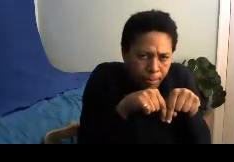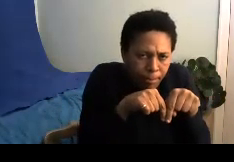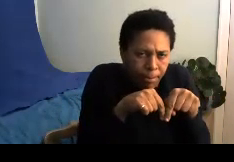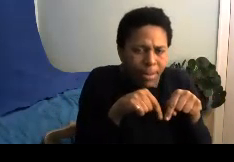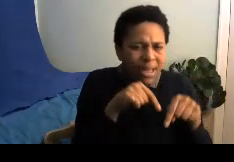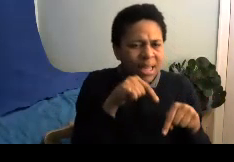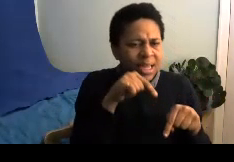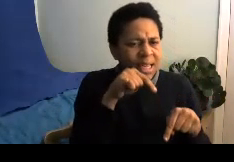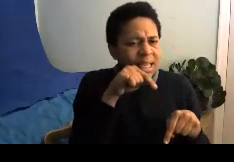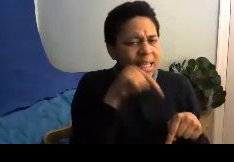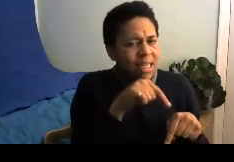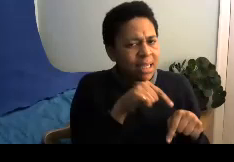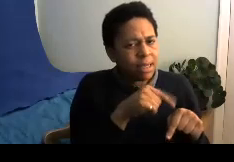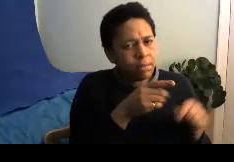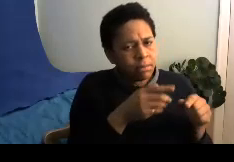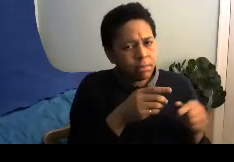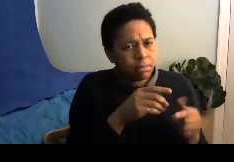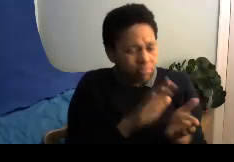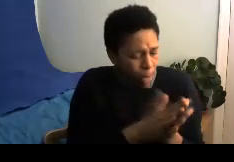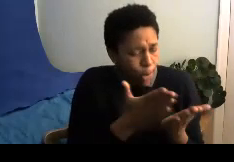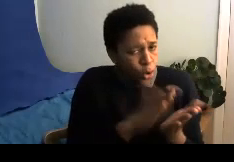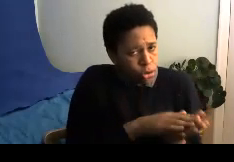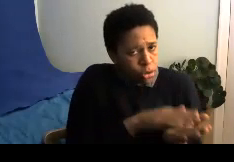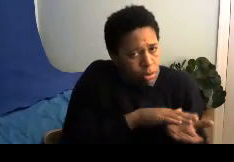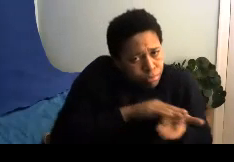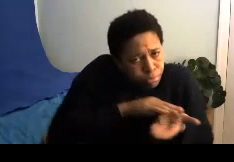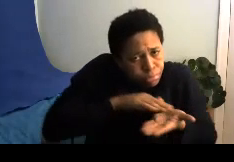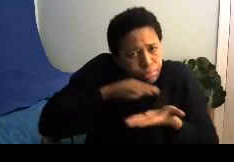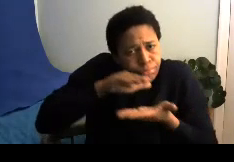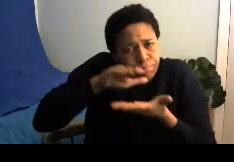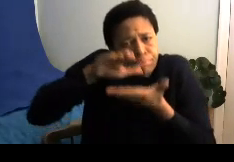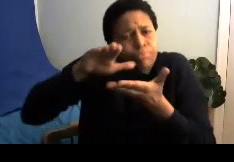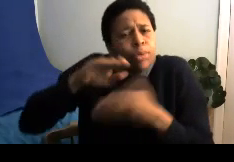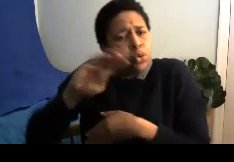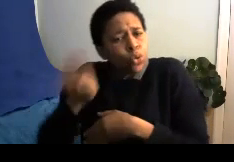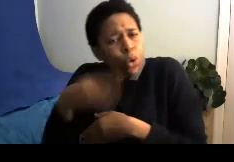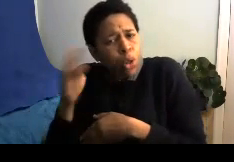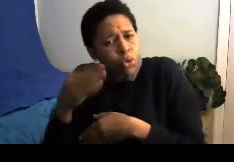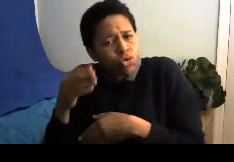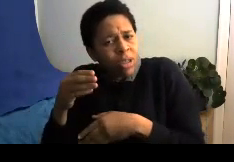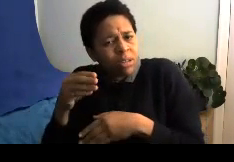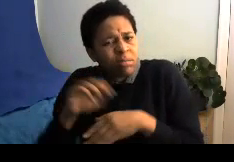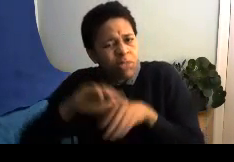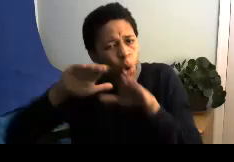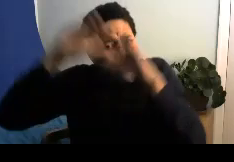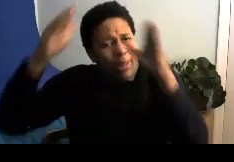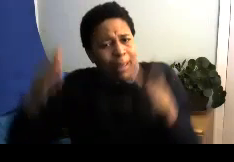Hill Top, and mainly ate at work. One day, traipsing home up